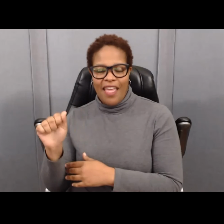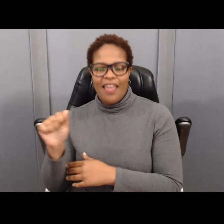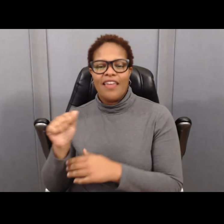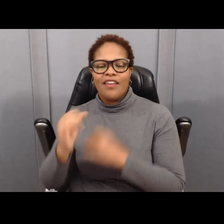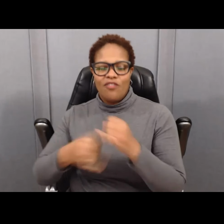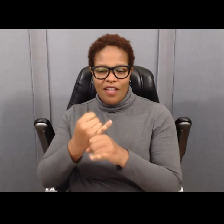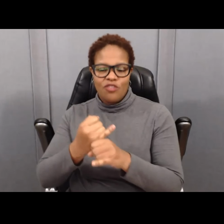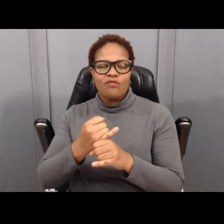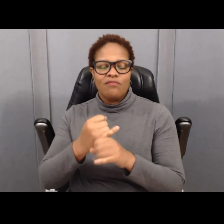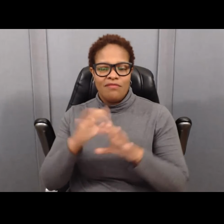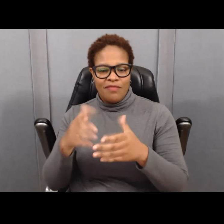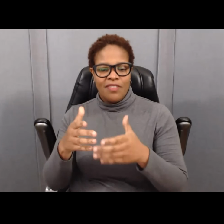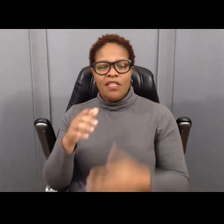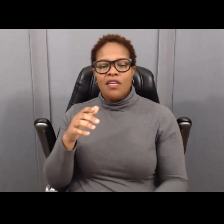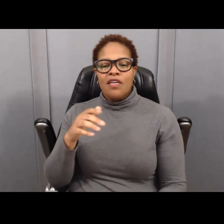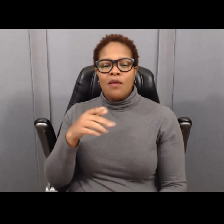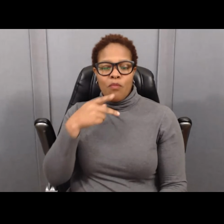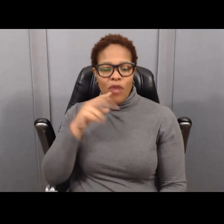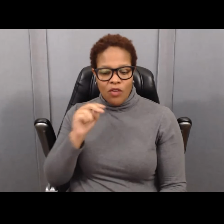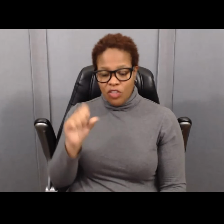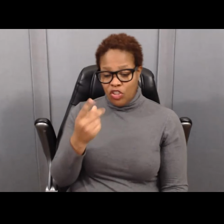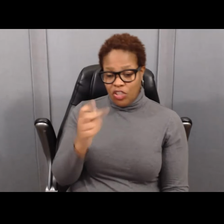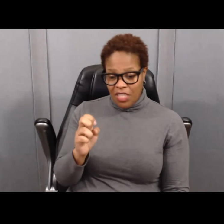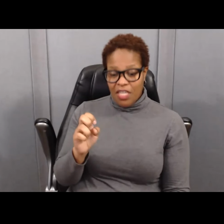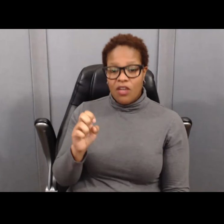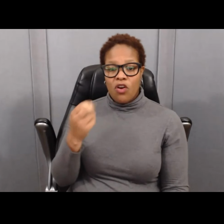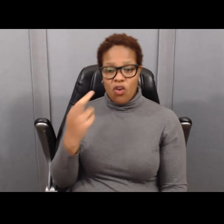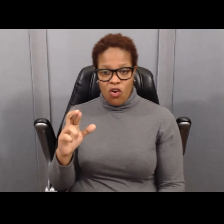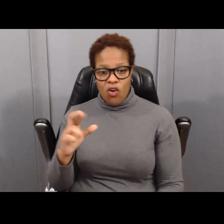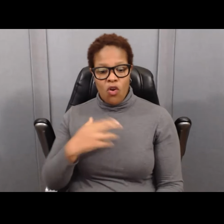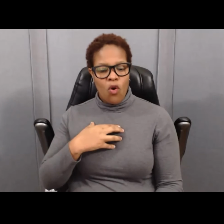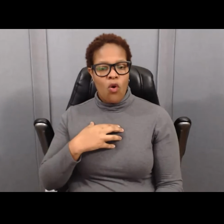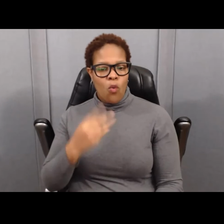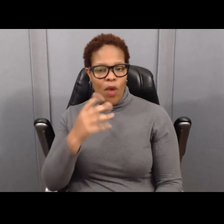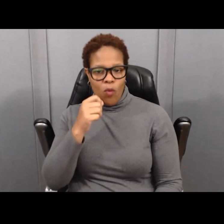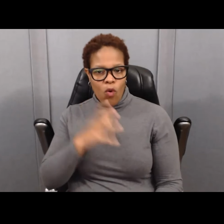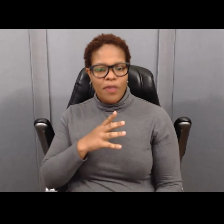My pronouns are she/her, I am a white woman with short red hair and round, red glasses.